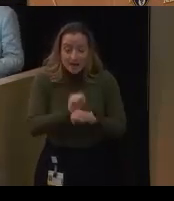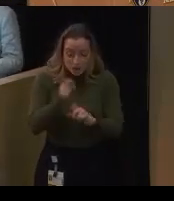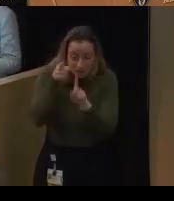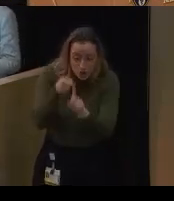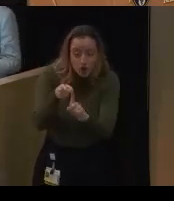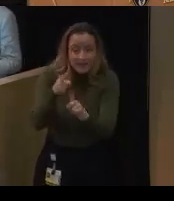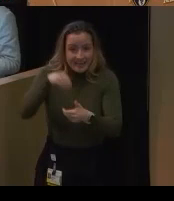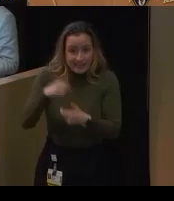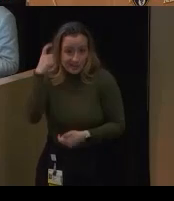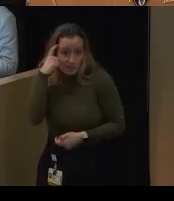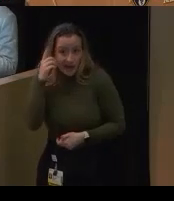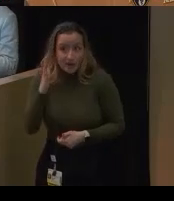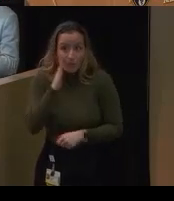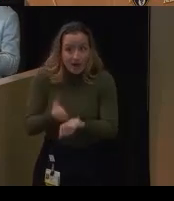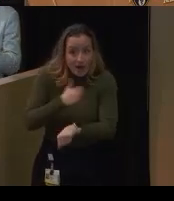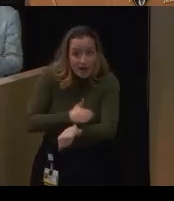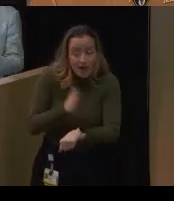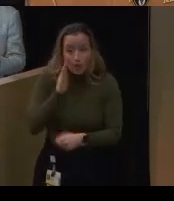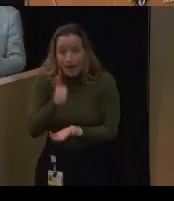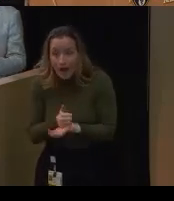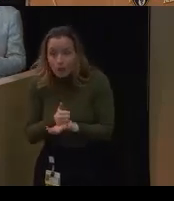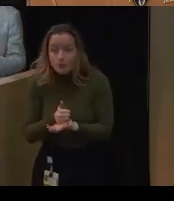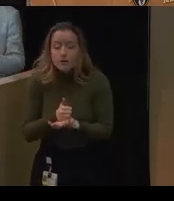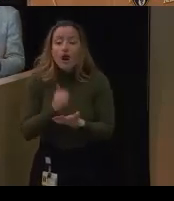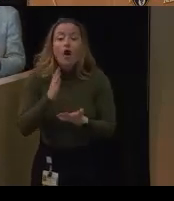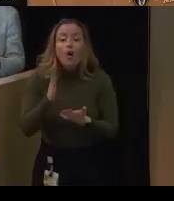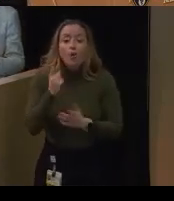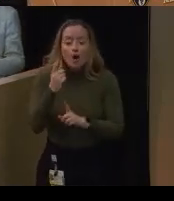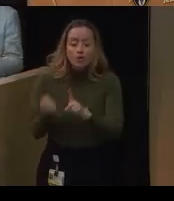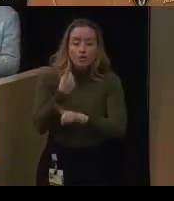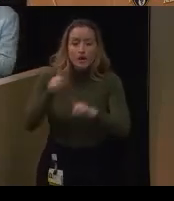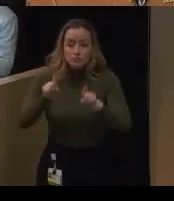um in the context of a randomized controlled trial where some folks got active neurofeedback